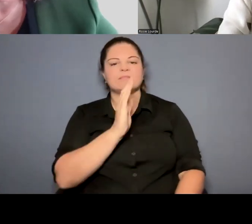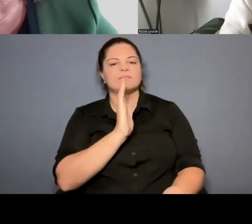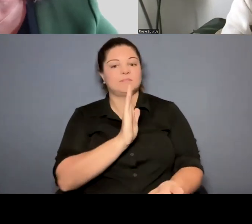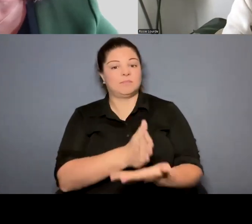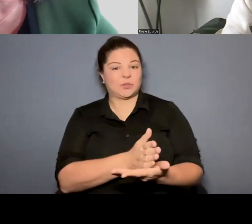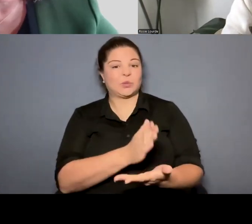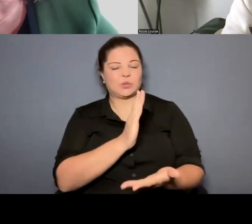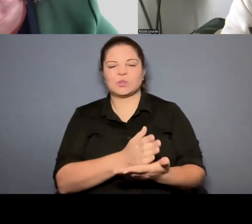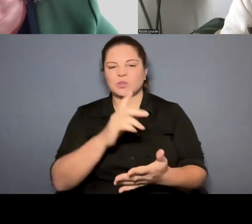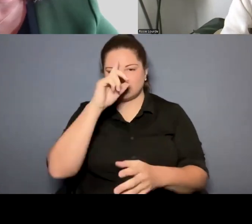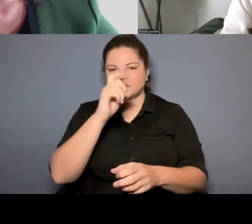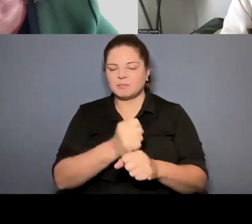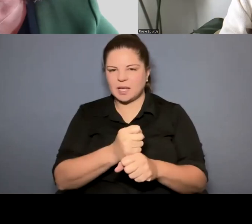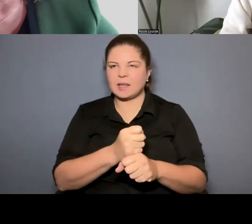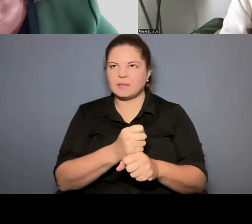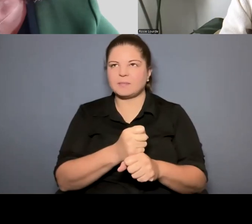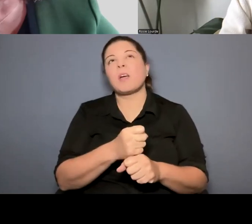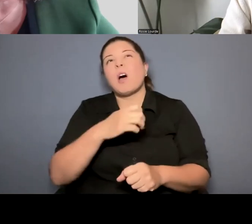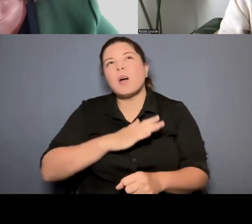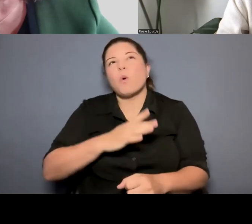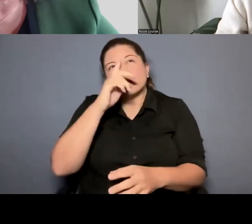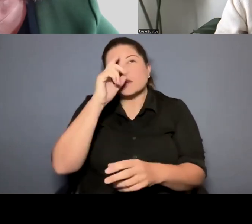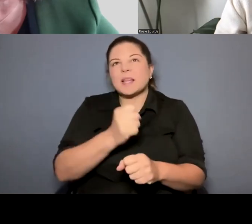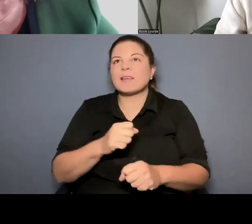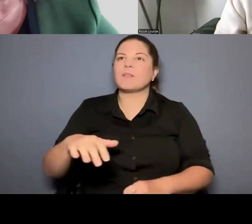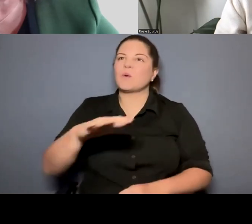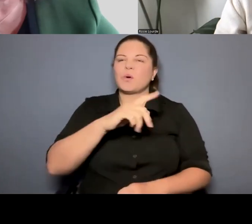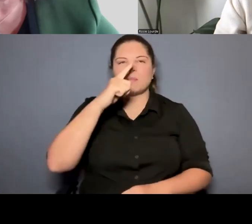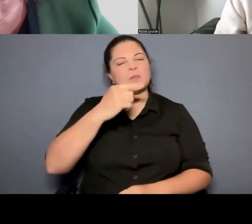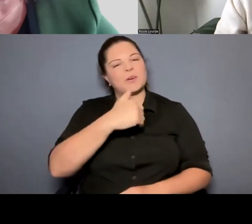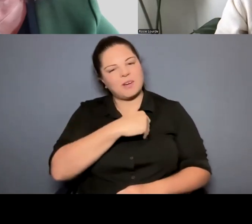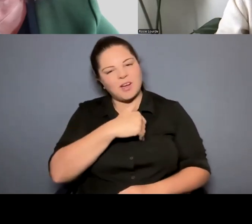believe that everyone has best intentions, but what we see a fair amount of in the creative